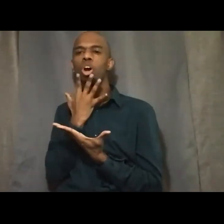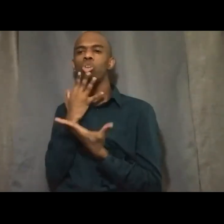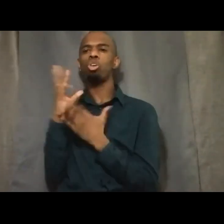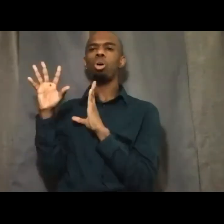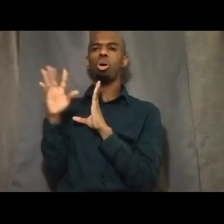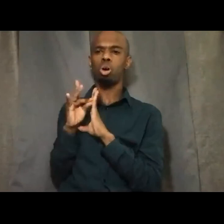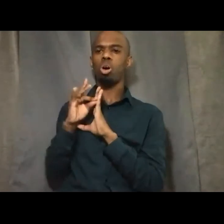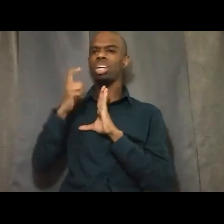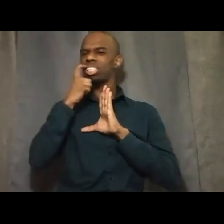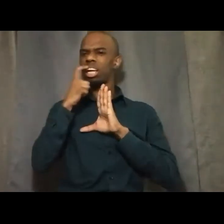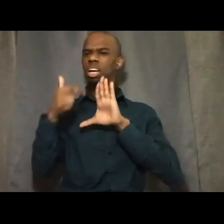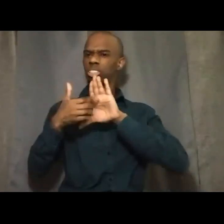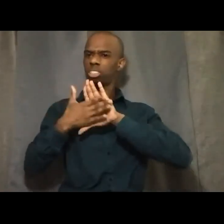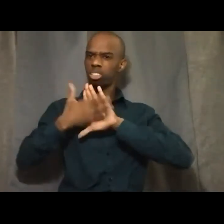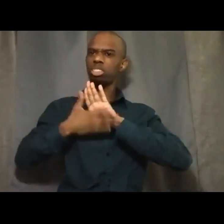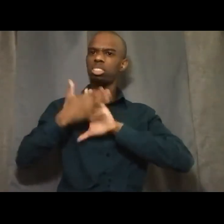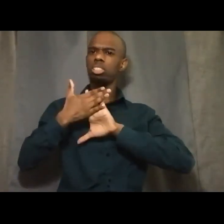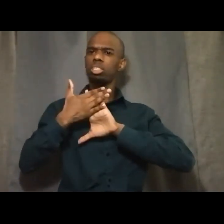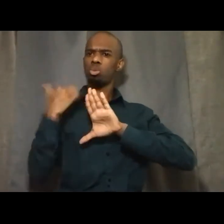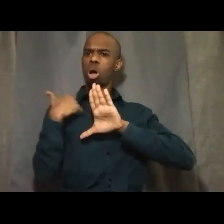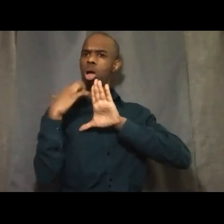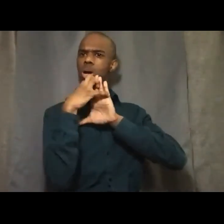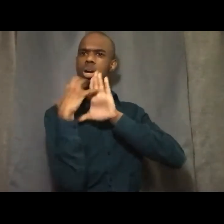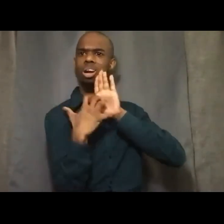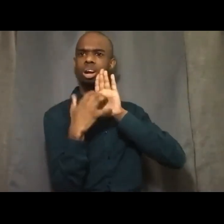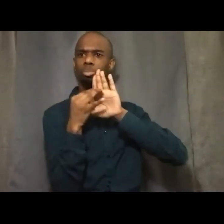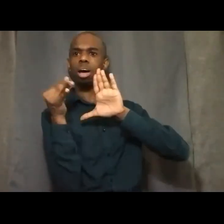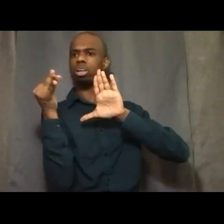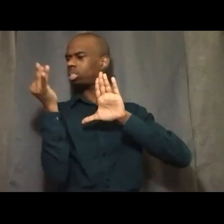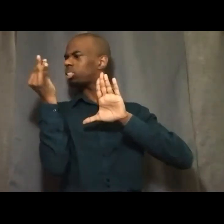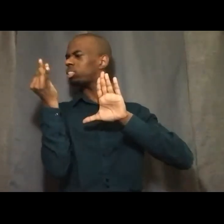that we can't be perfect in an imperfect and unjust system.